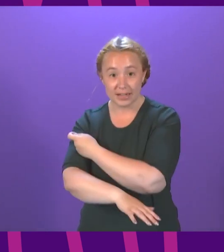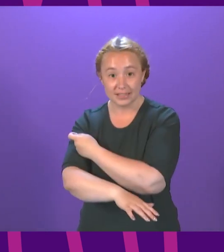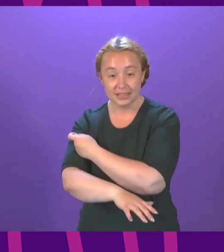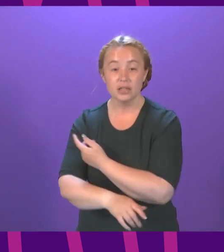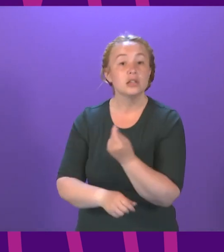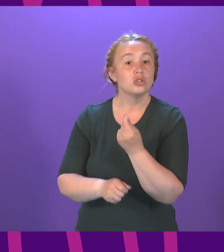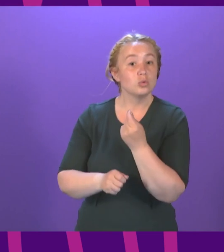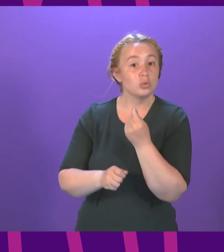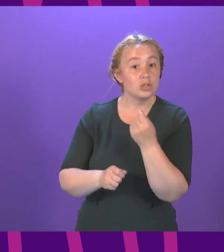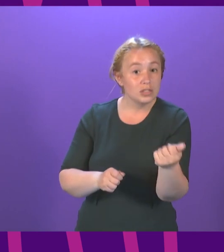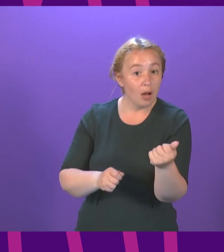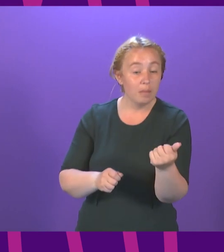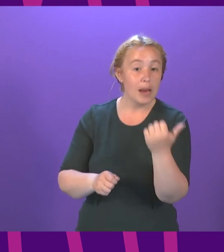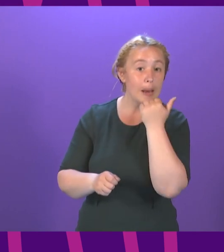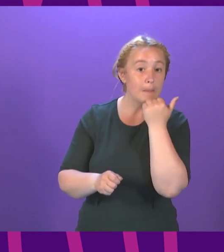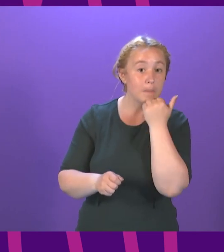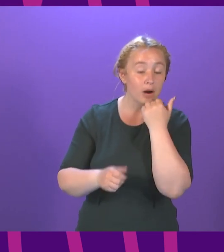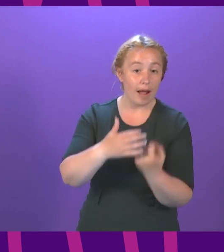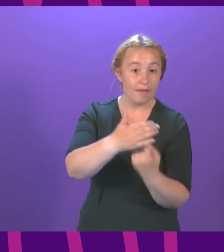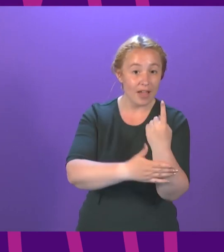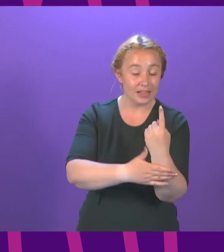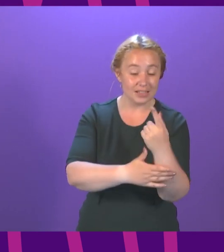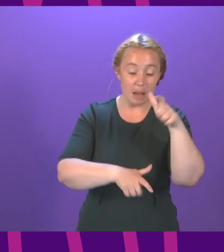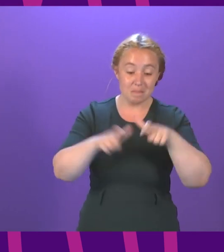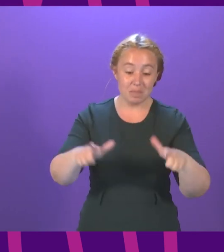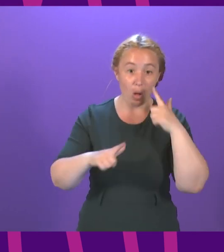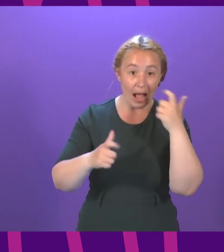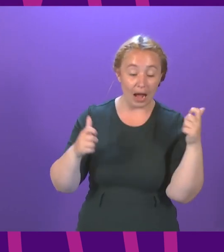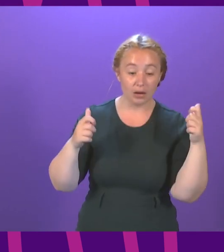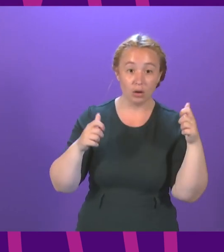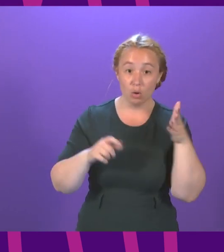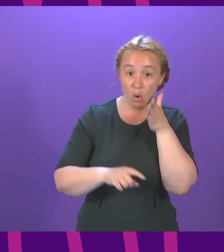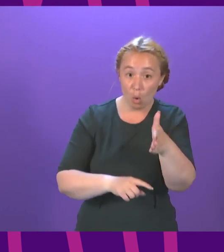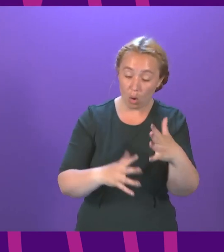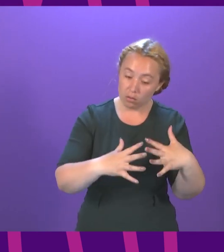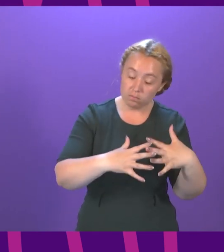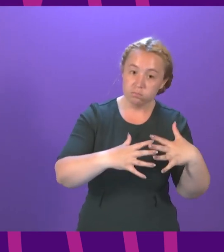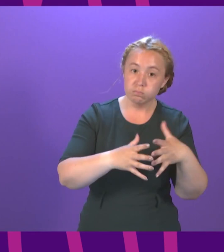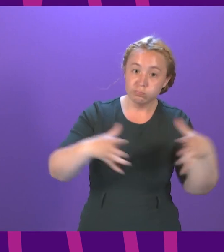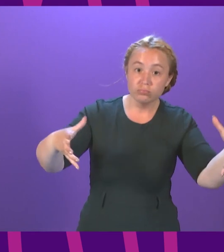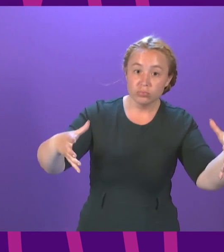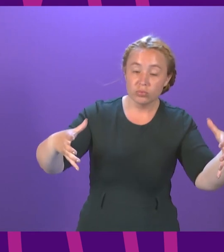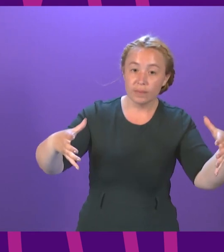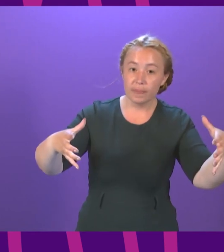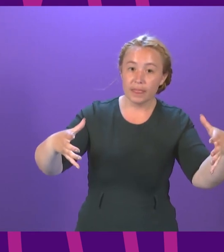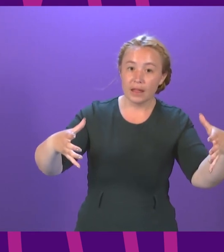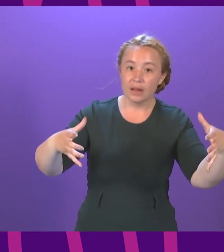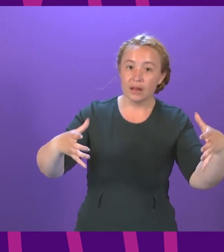of the attendance limits around events and stadia attendances, we are not taking an upper limit off;